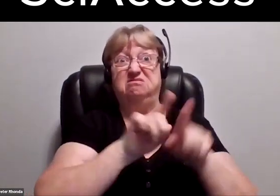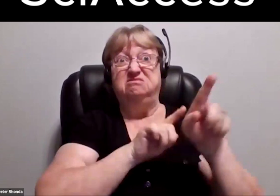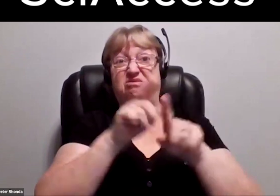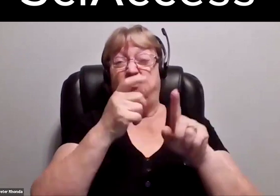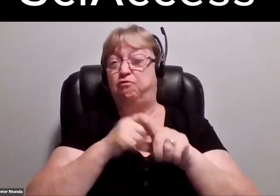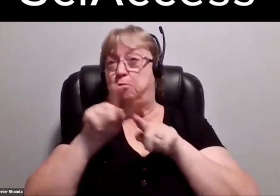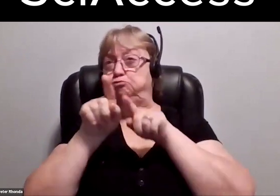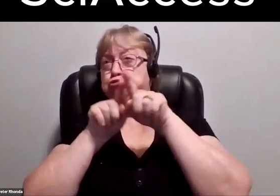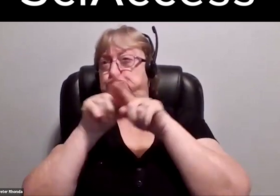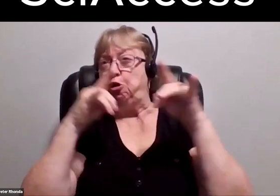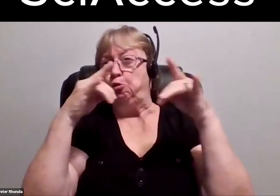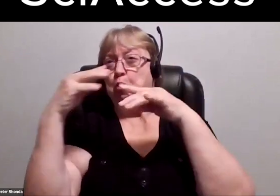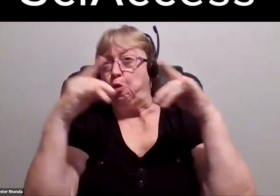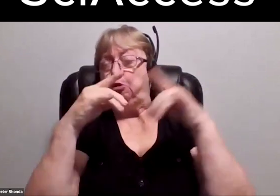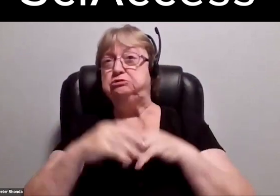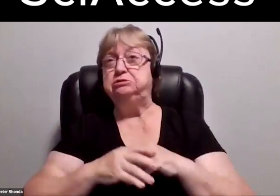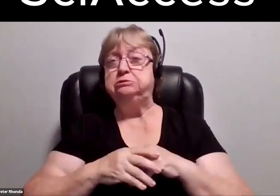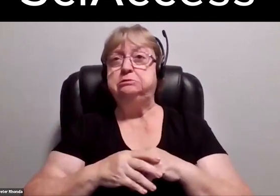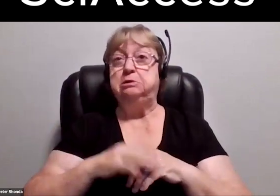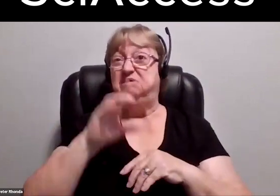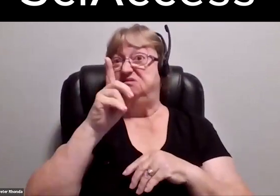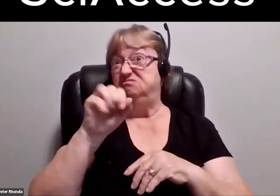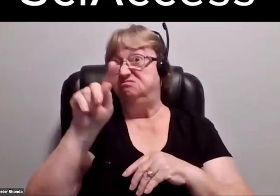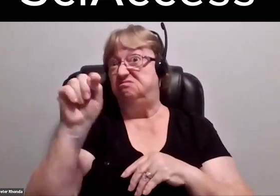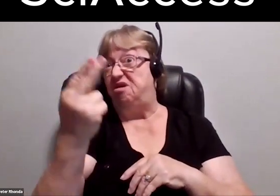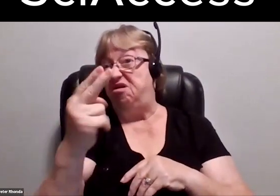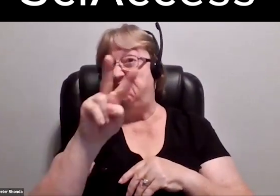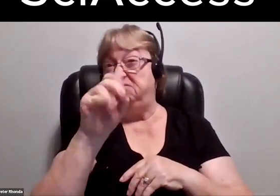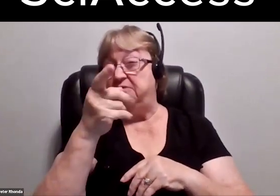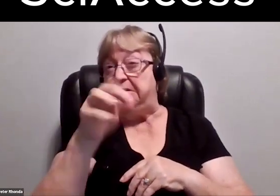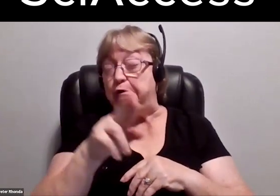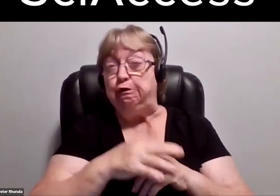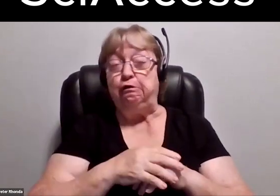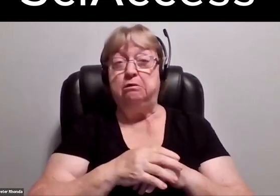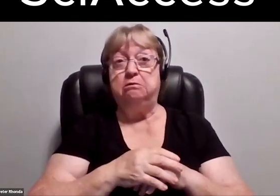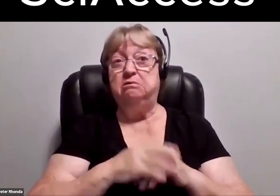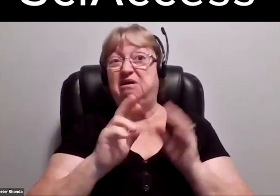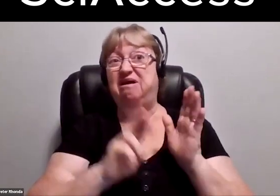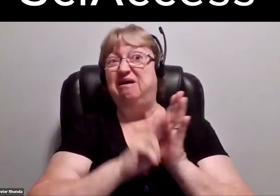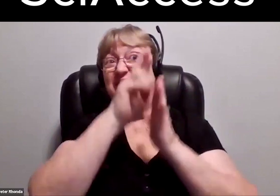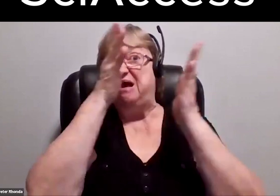a bust of Darth Vader, an astronaut in their space suit,